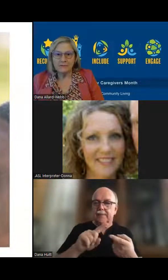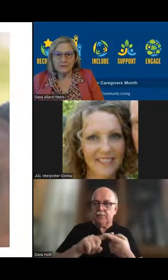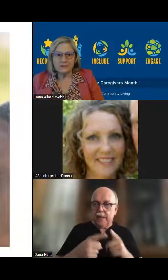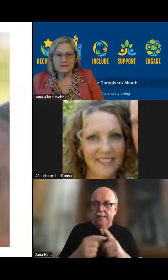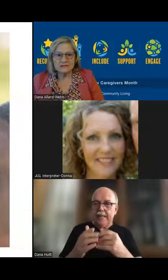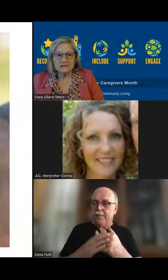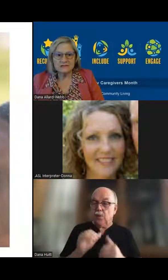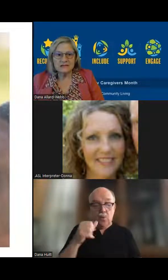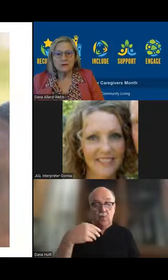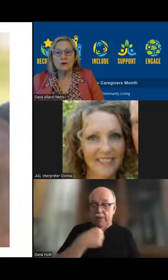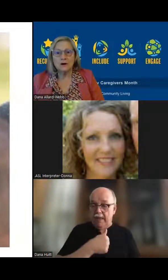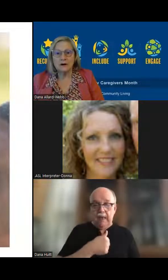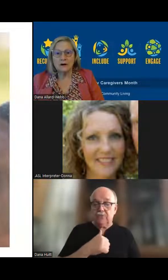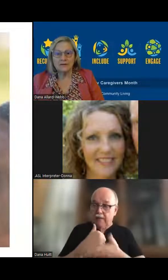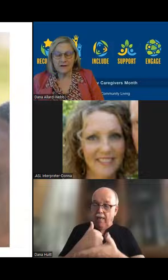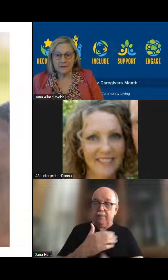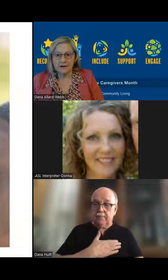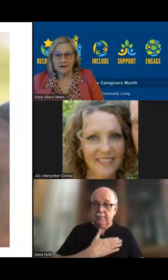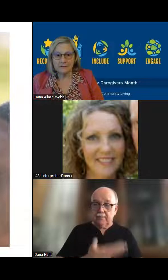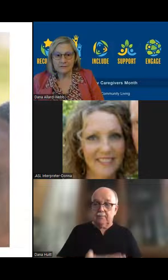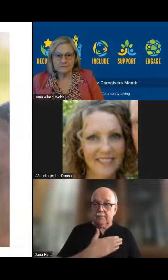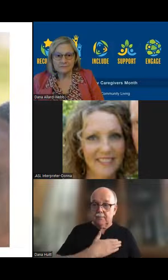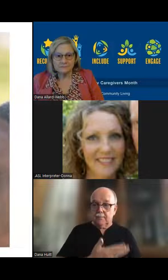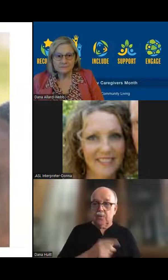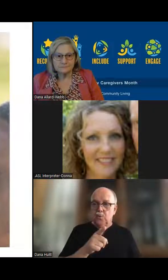provider. So the base pay -- hi, Dani -- starts out, if you're in --